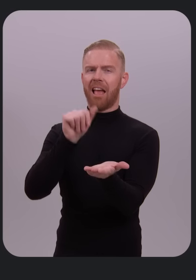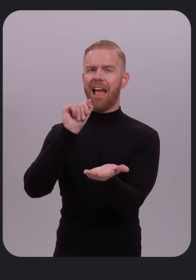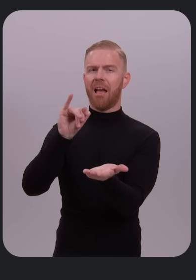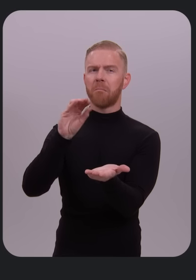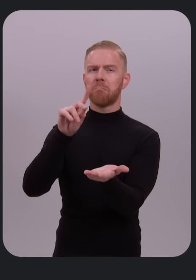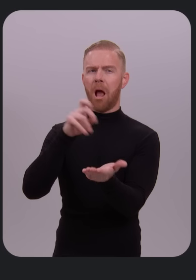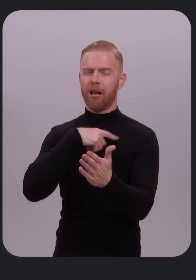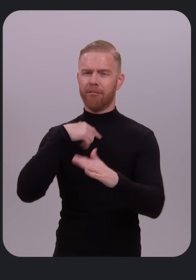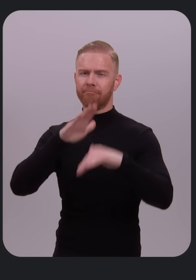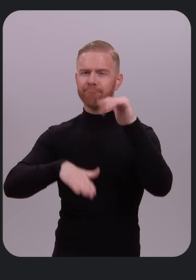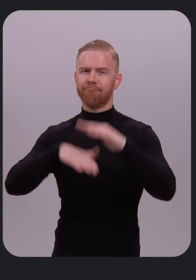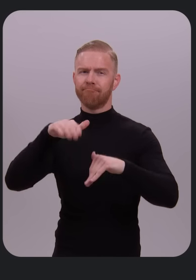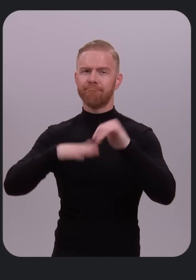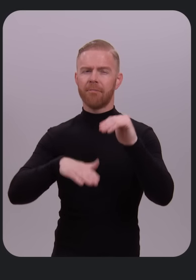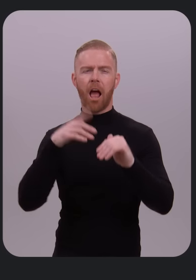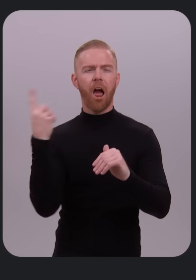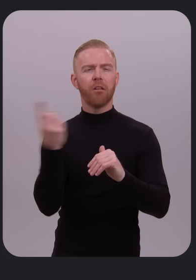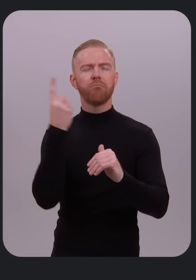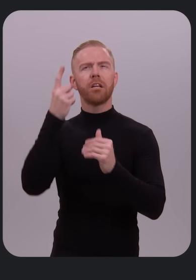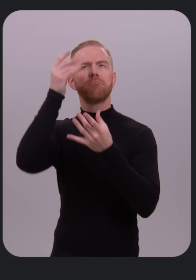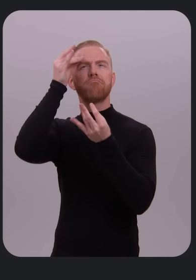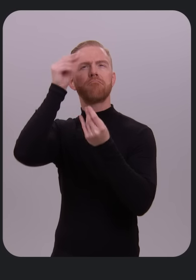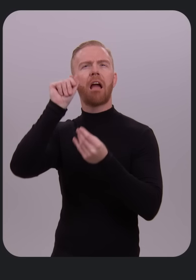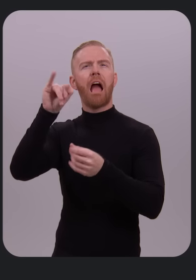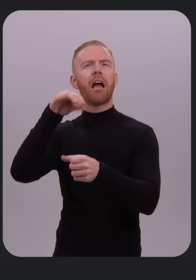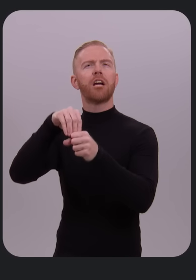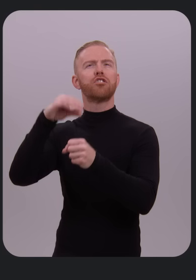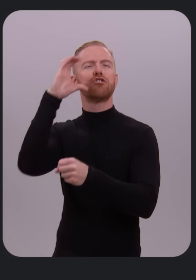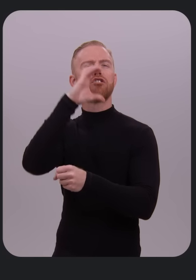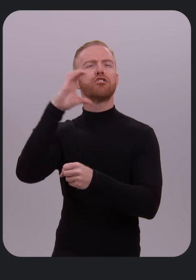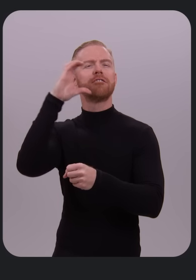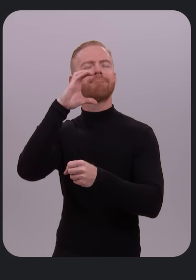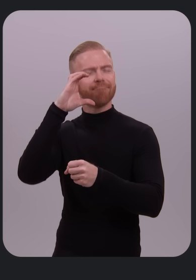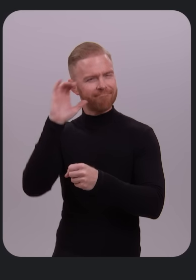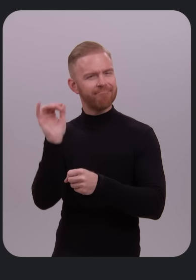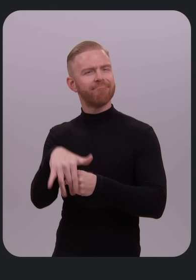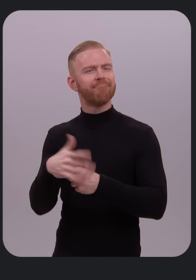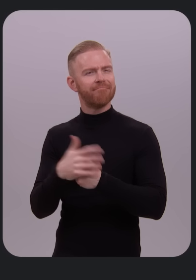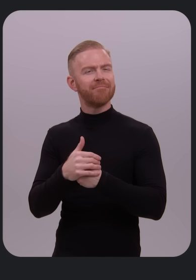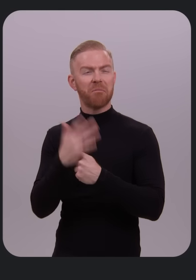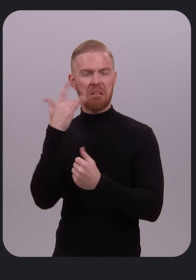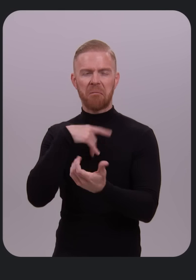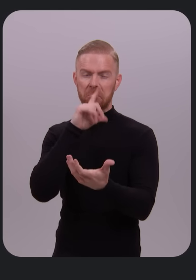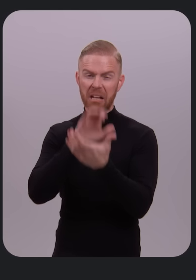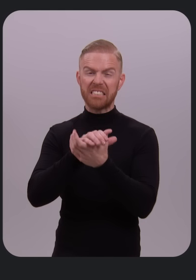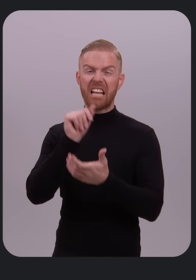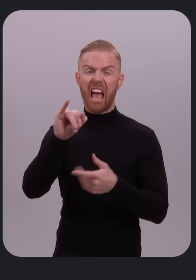and how we've always thought about AI in Search. Because we believe AI will be the most powerful engine